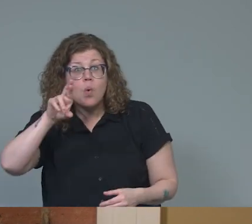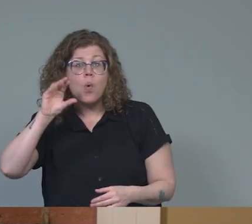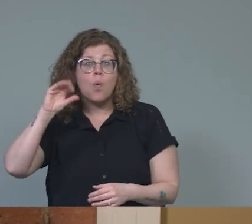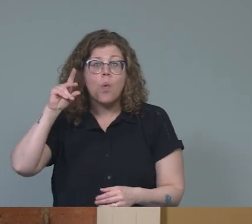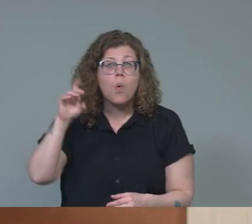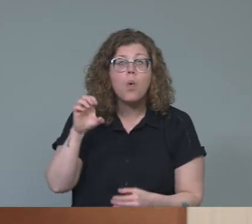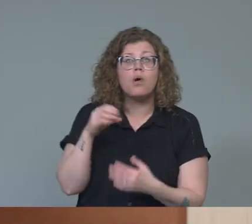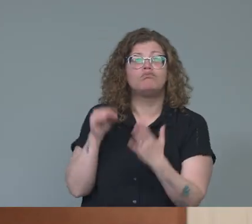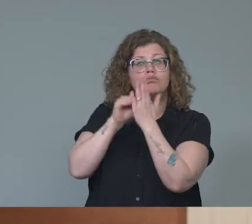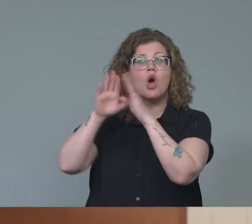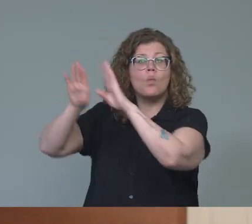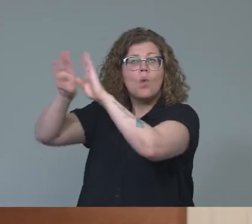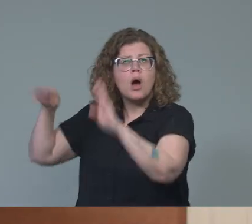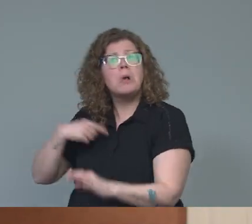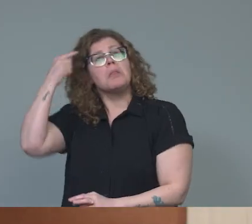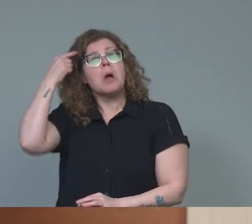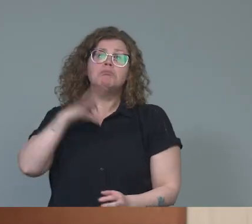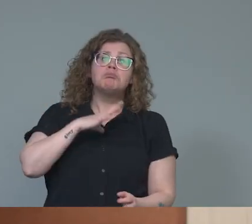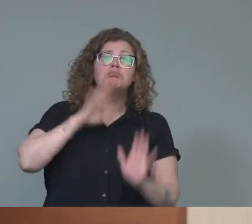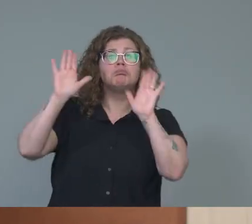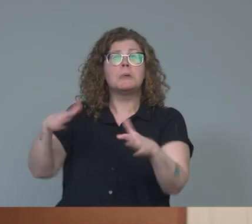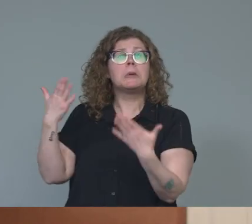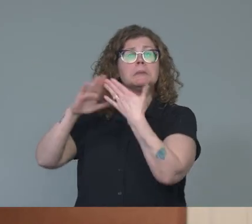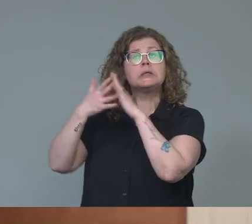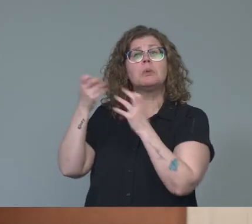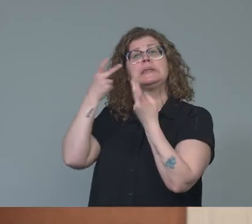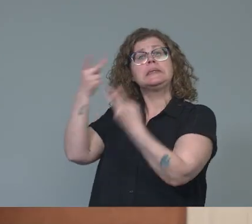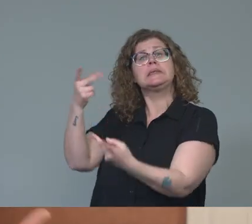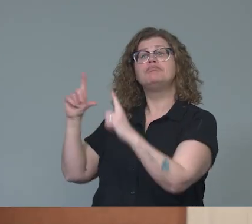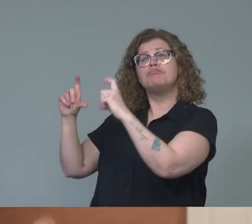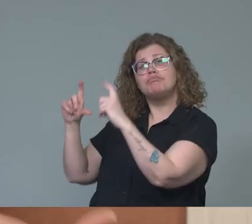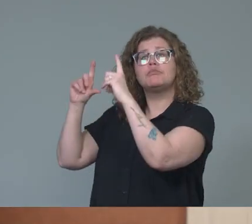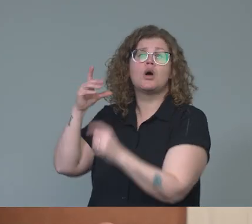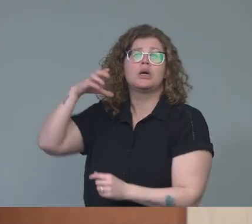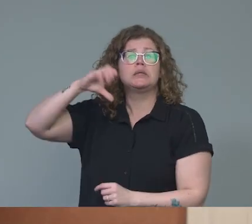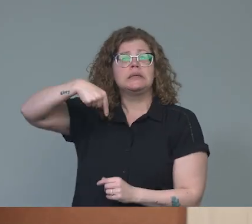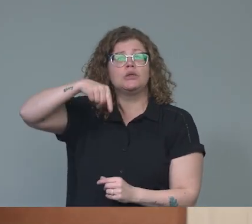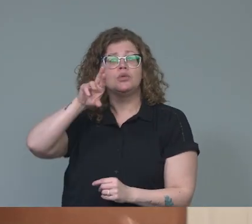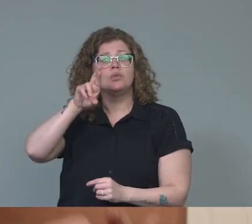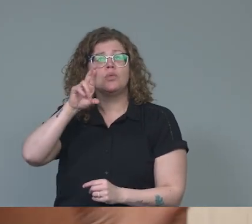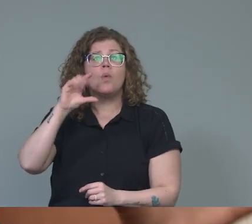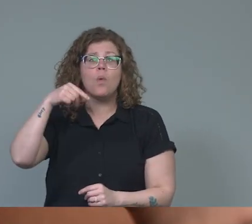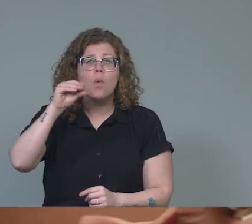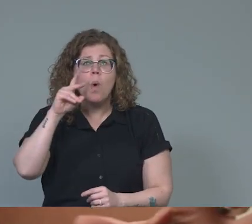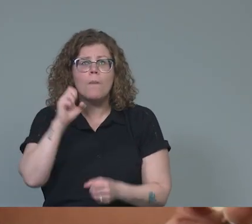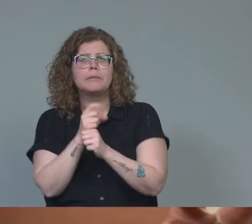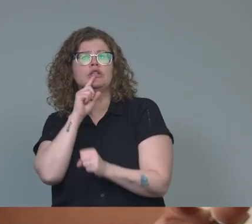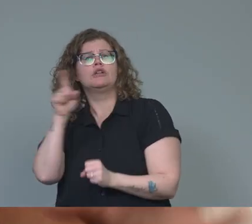all the time. Websites that might host things could be defunct in two months. So how do you maintain a digital online presence